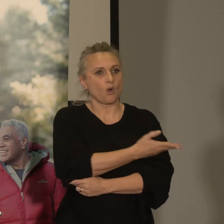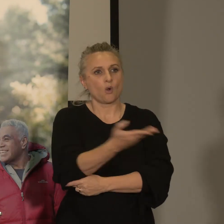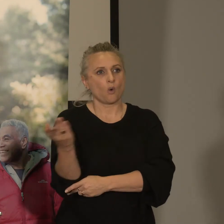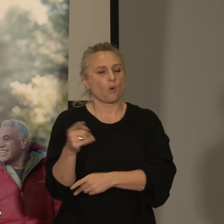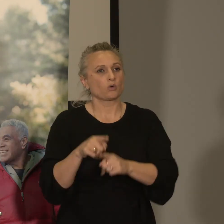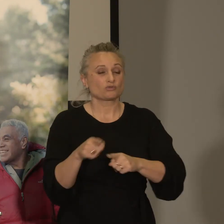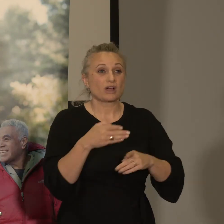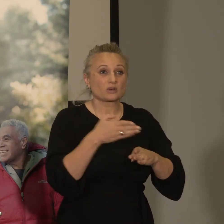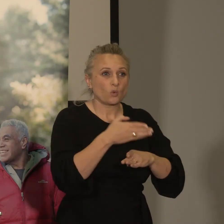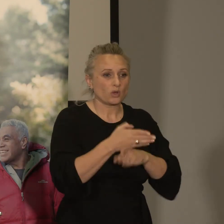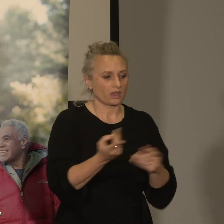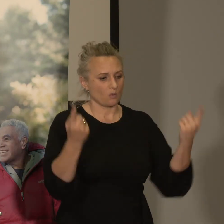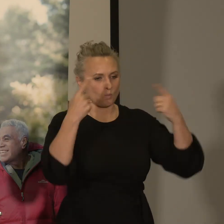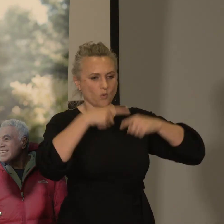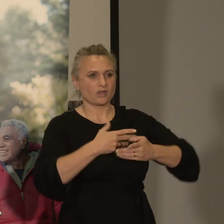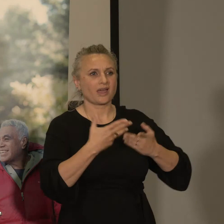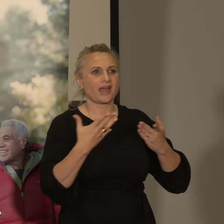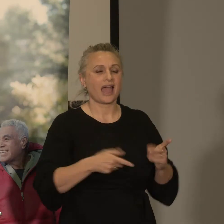that patients get the care